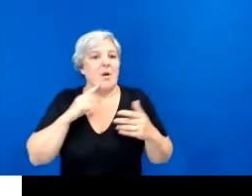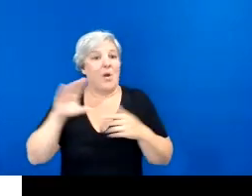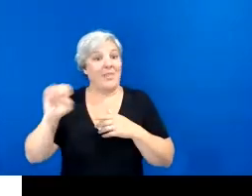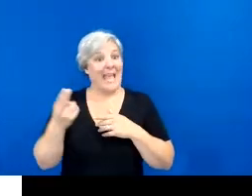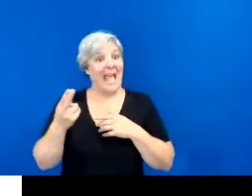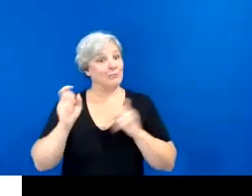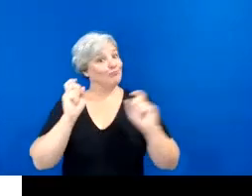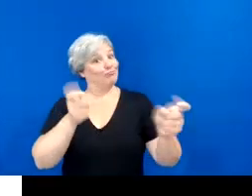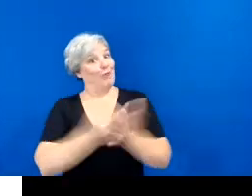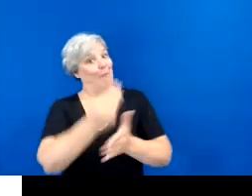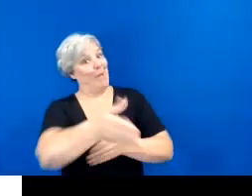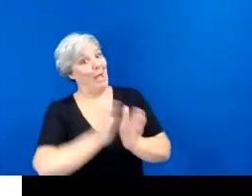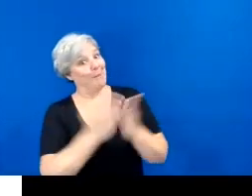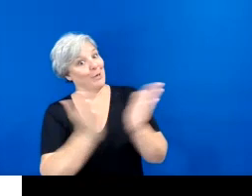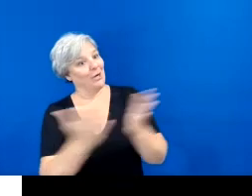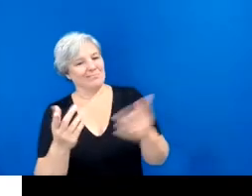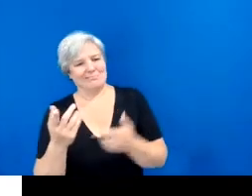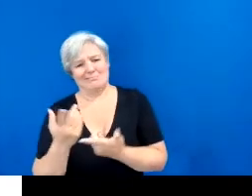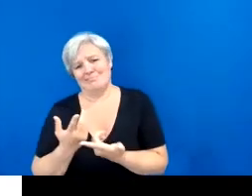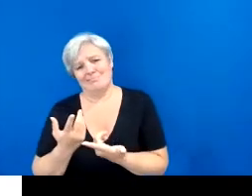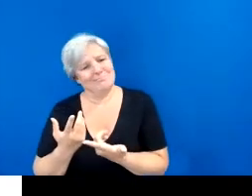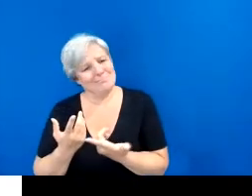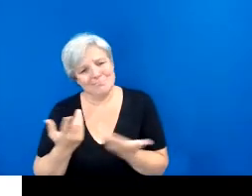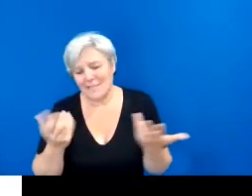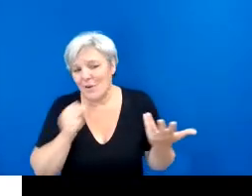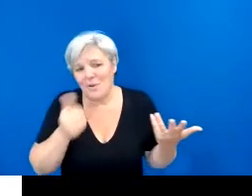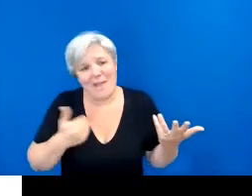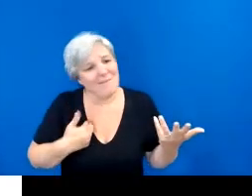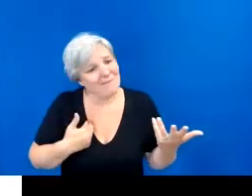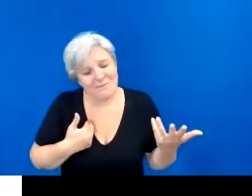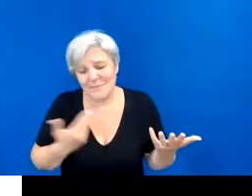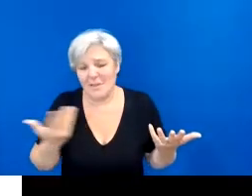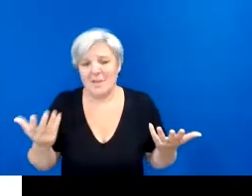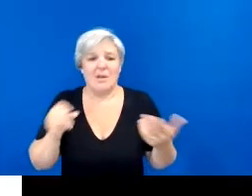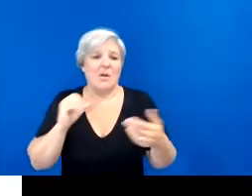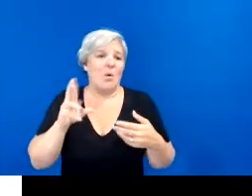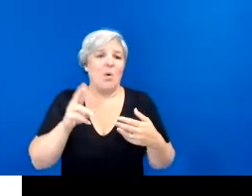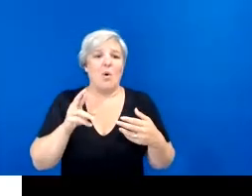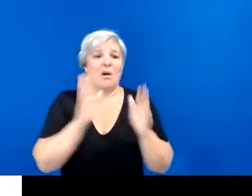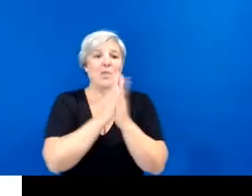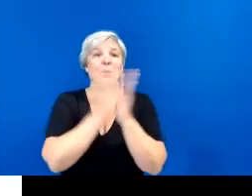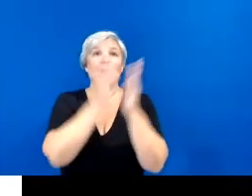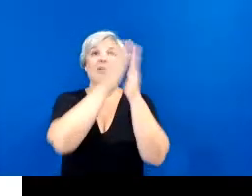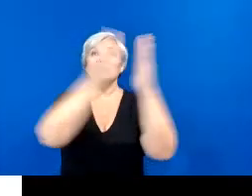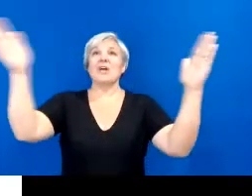to be able to grab the few used copies that are sitting there on the shelf. They probably don't have connections